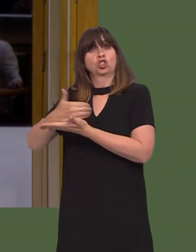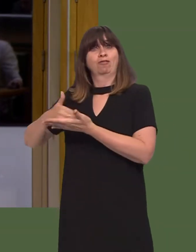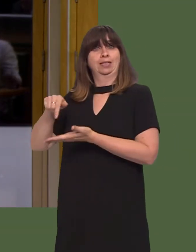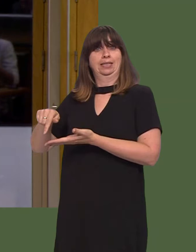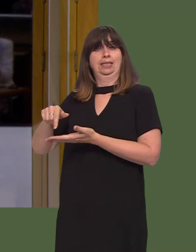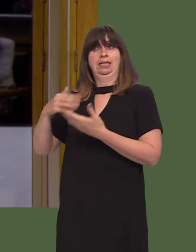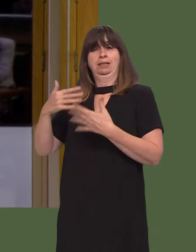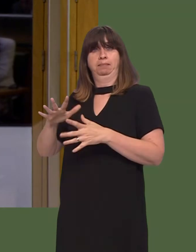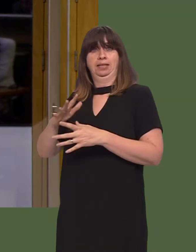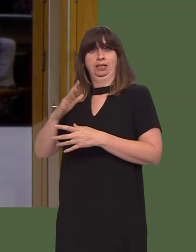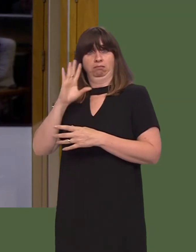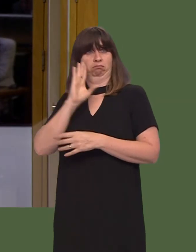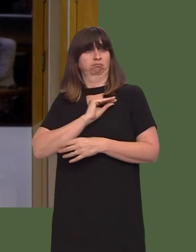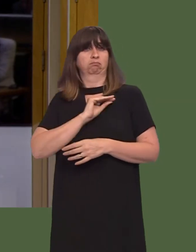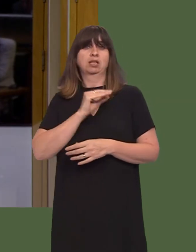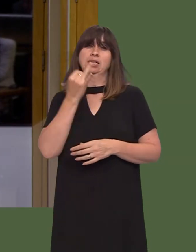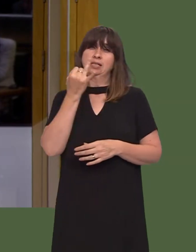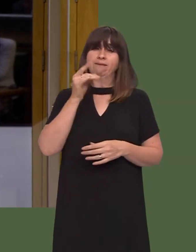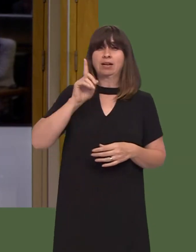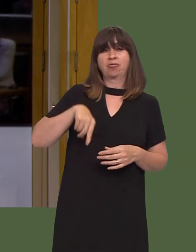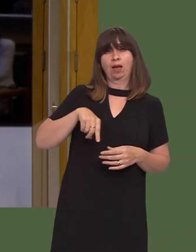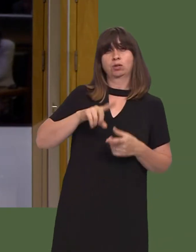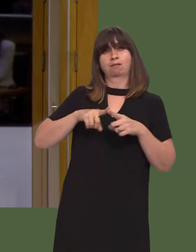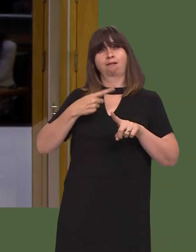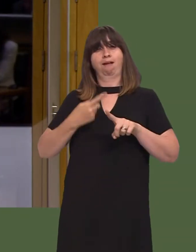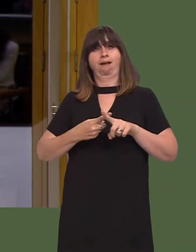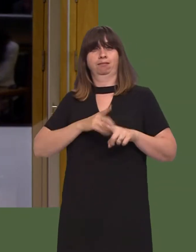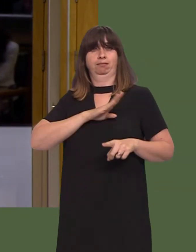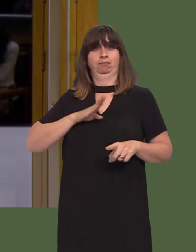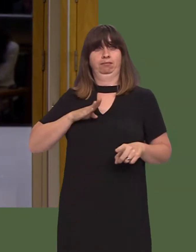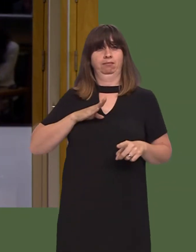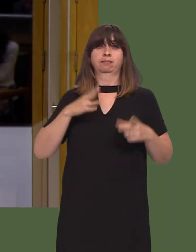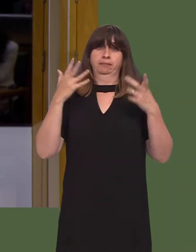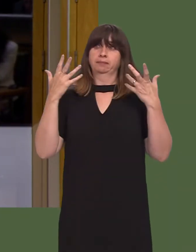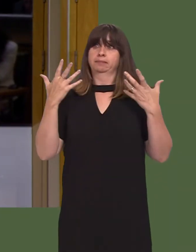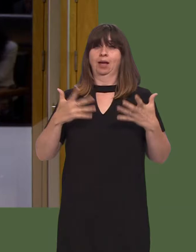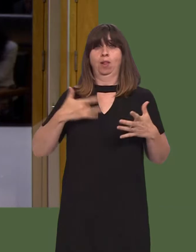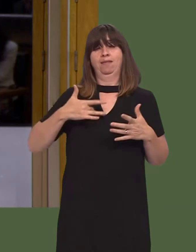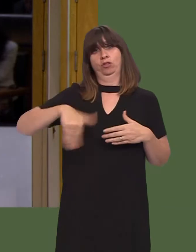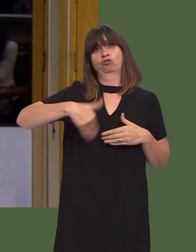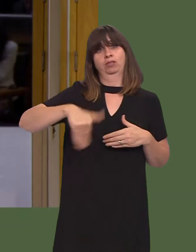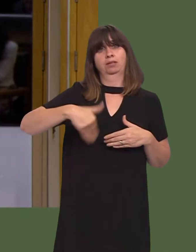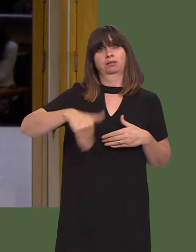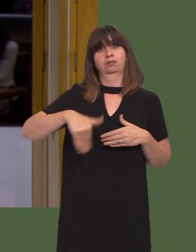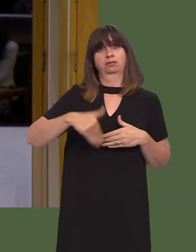thereís an estimated 7,000 ex-servicemen and women living on the streets in the United